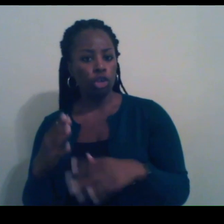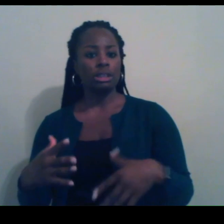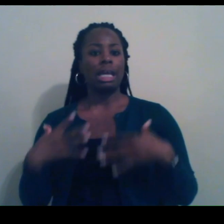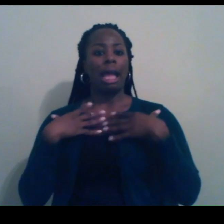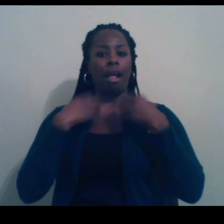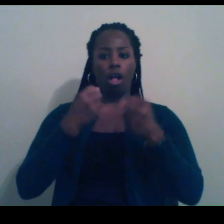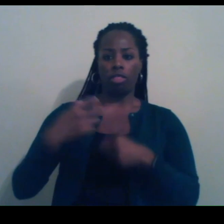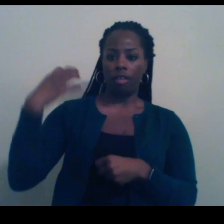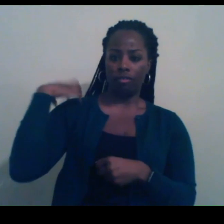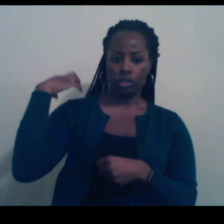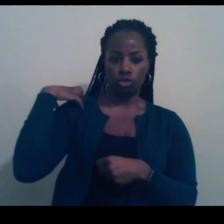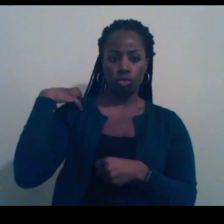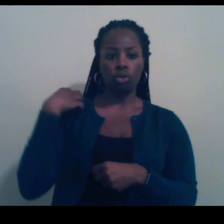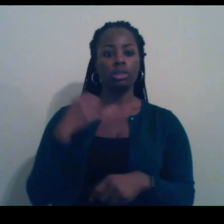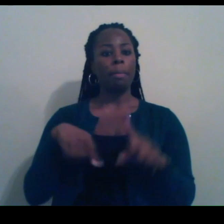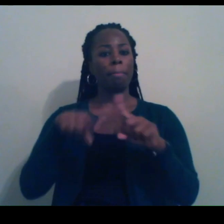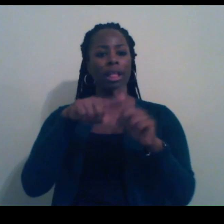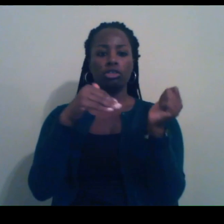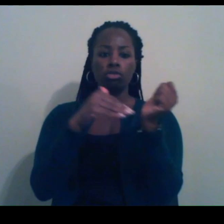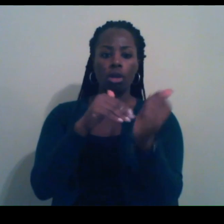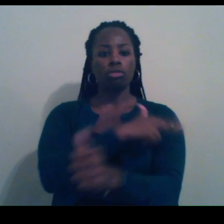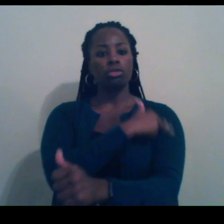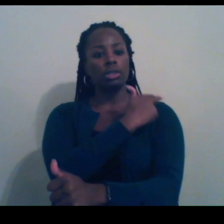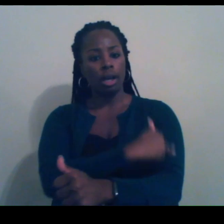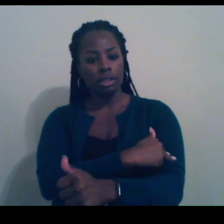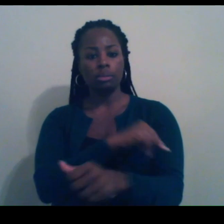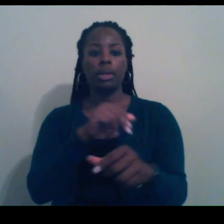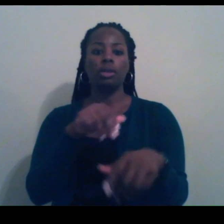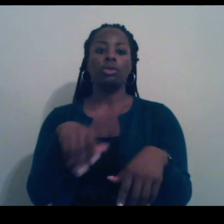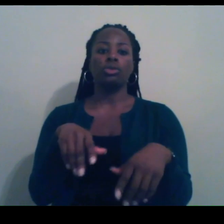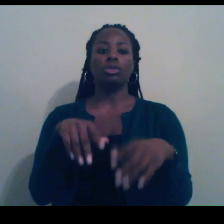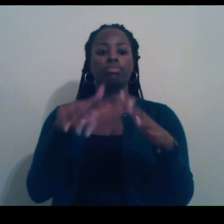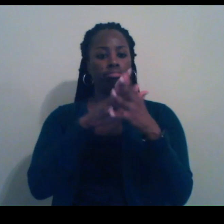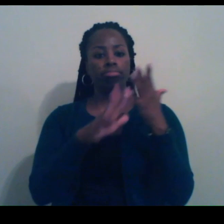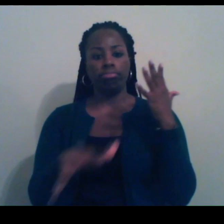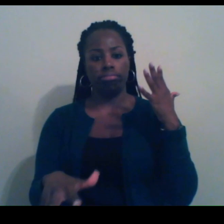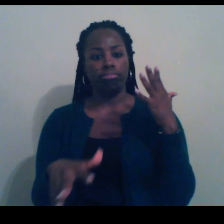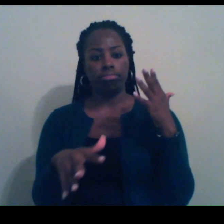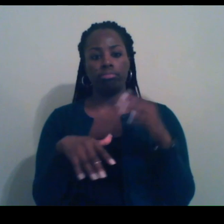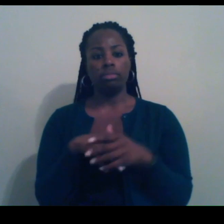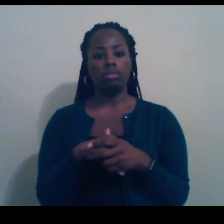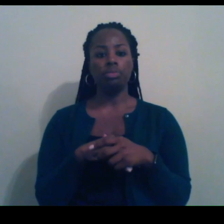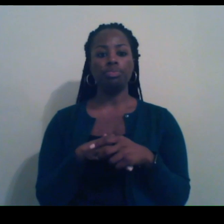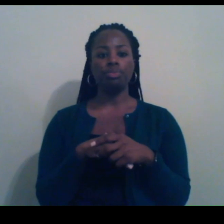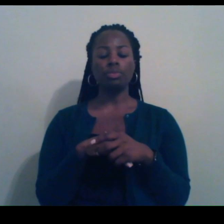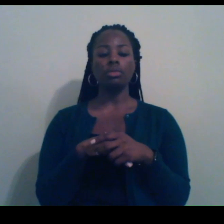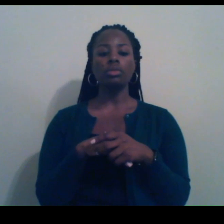providers going forward we also met today with some of the leaders of the